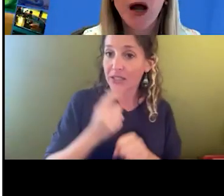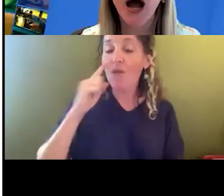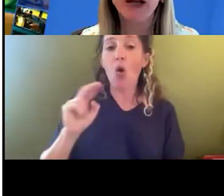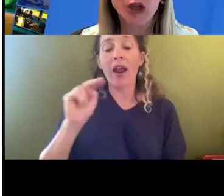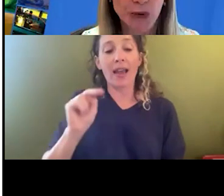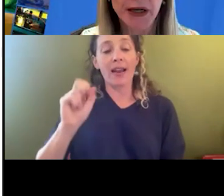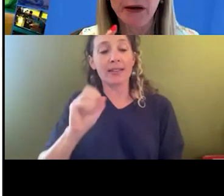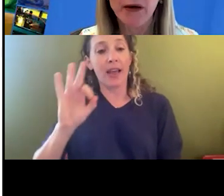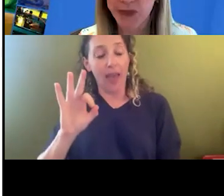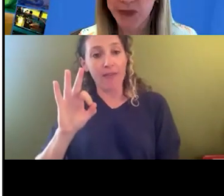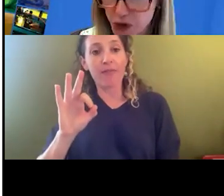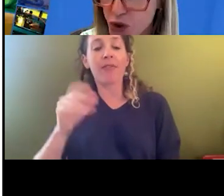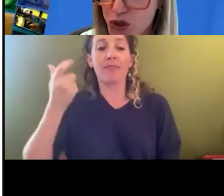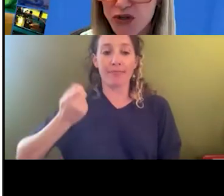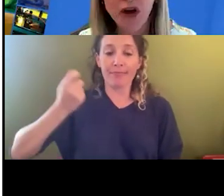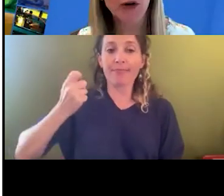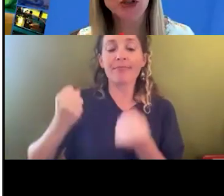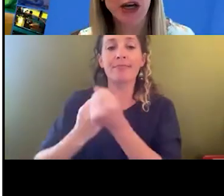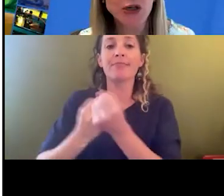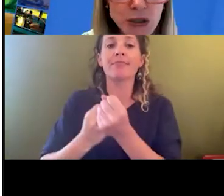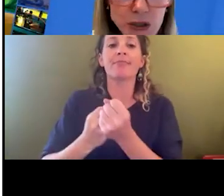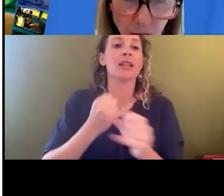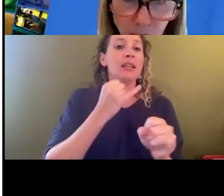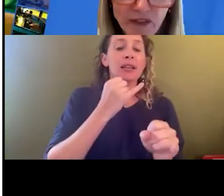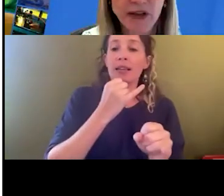Including institutions of higher education, non-profit,